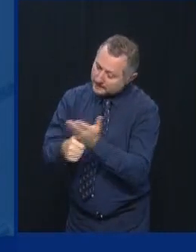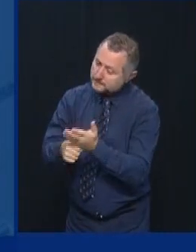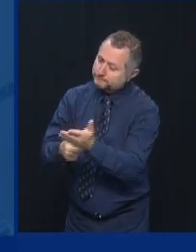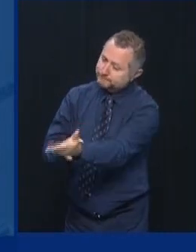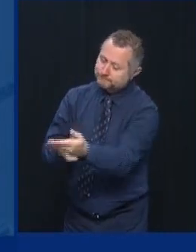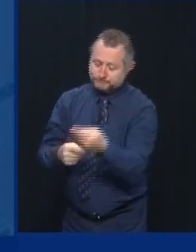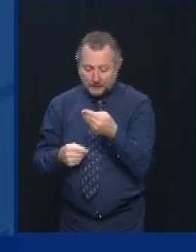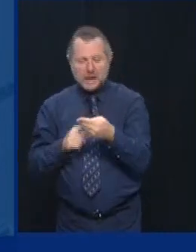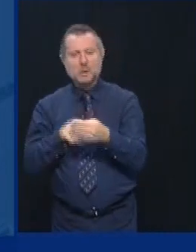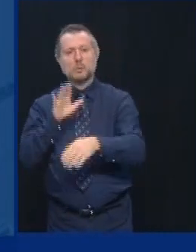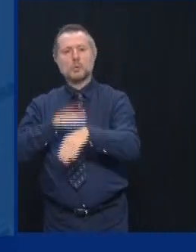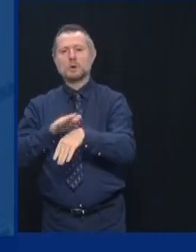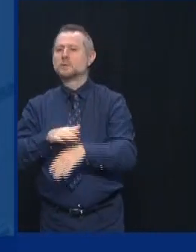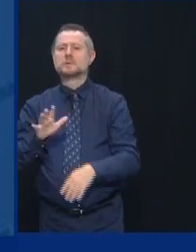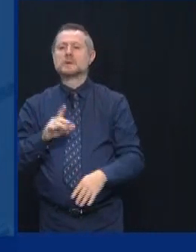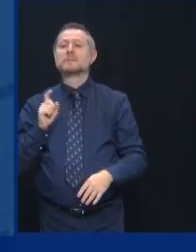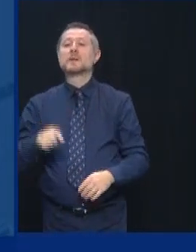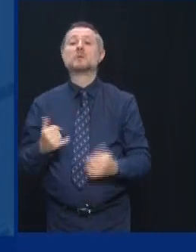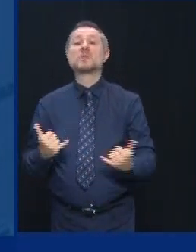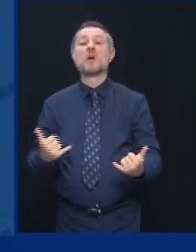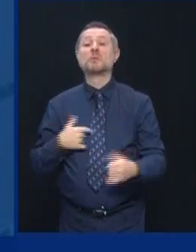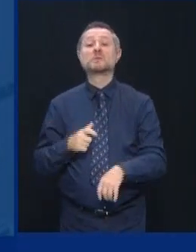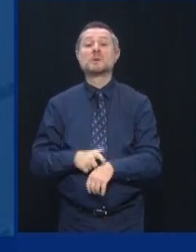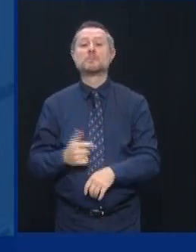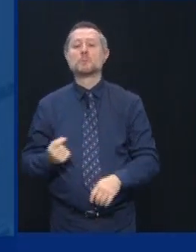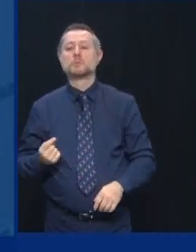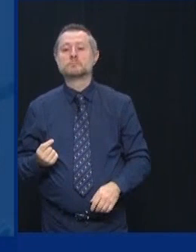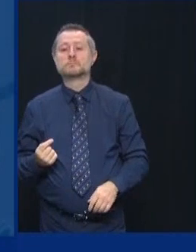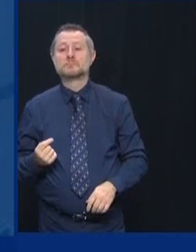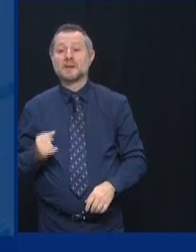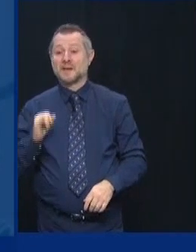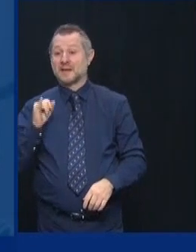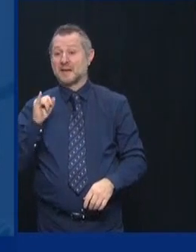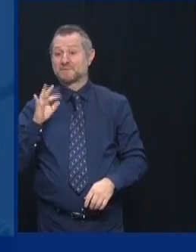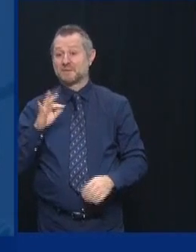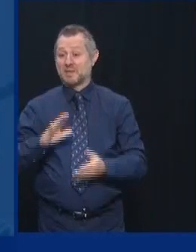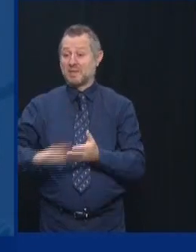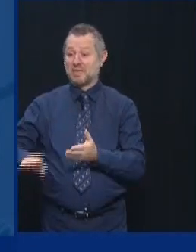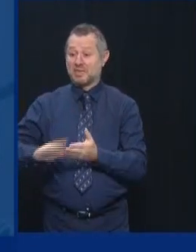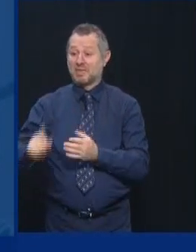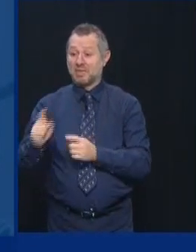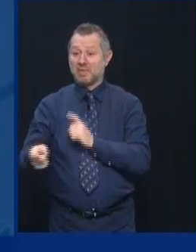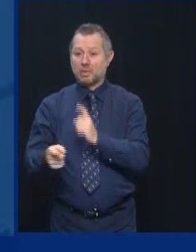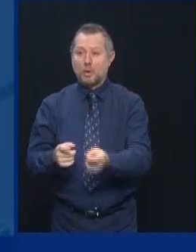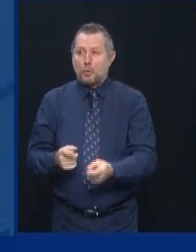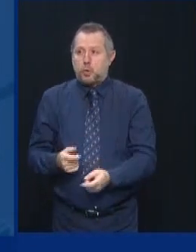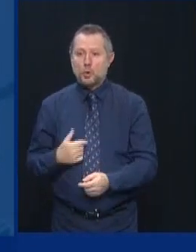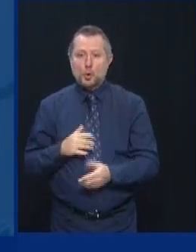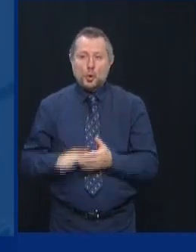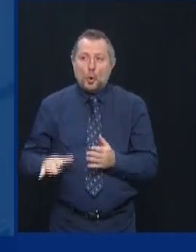THEY KNOW THAT.